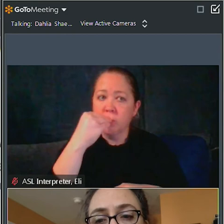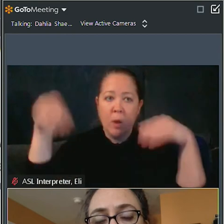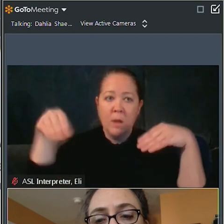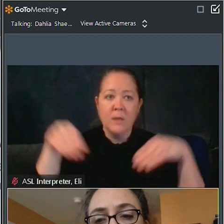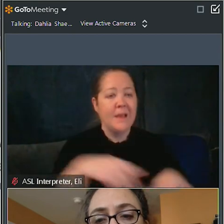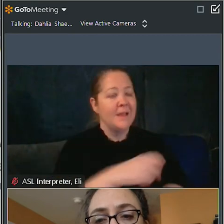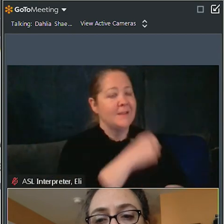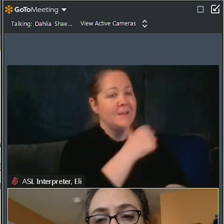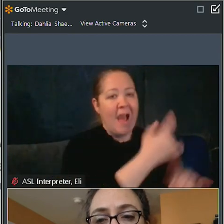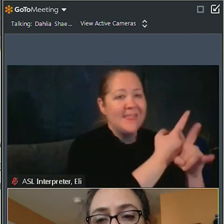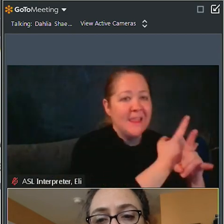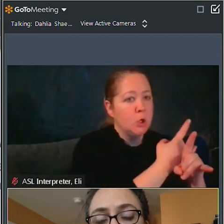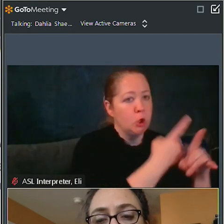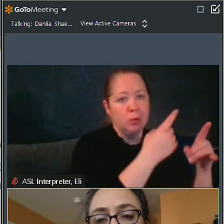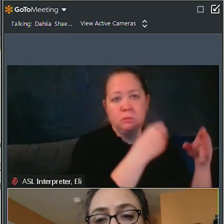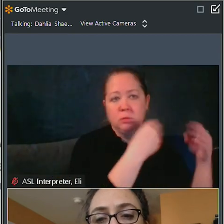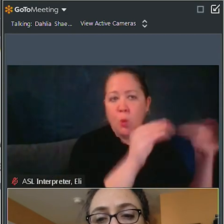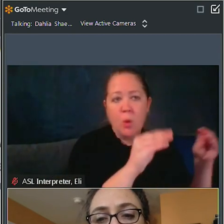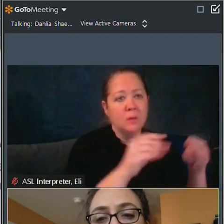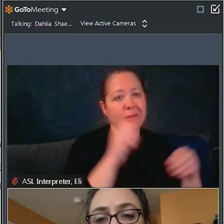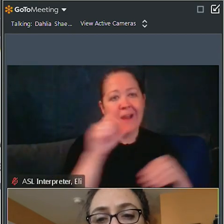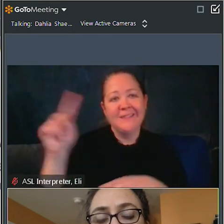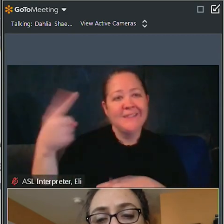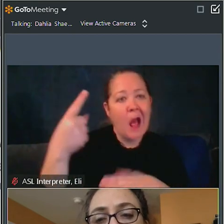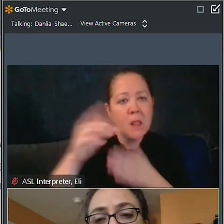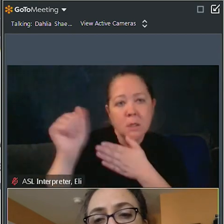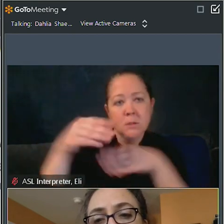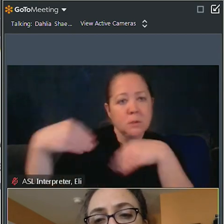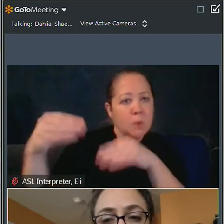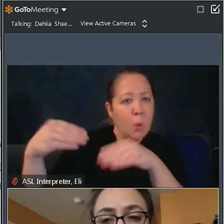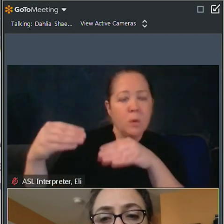And if the homeless shelter stays, then what, what can the County do to make sure that we're taking care